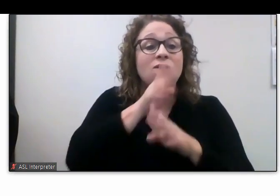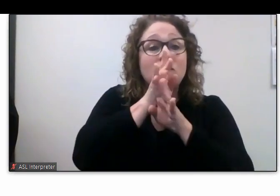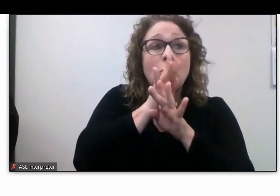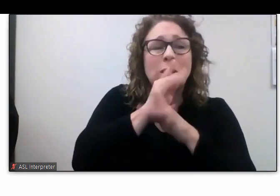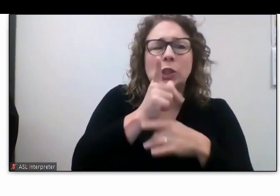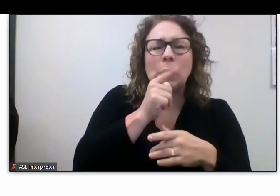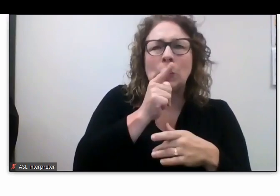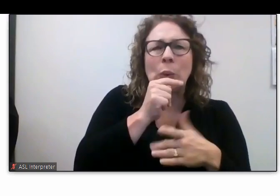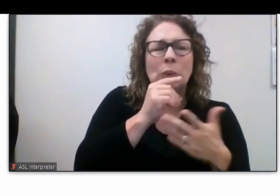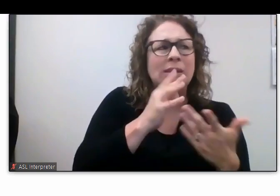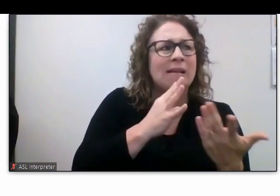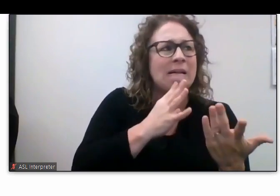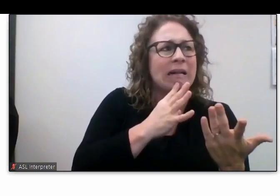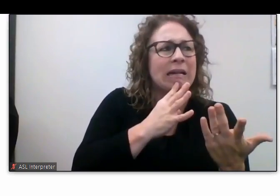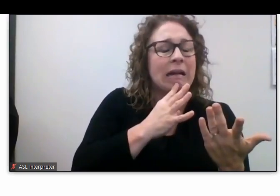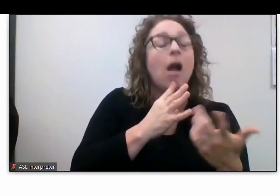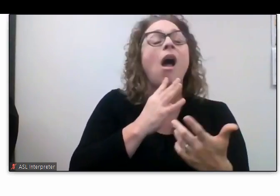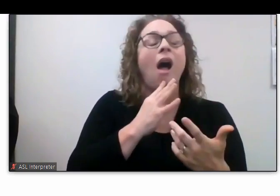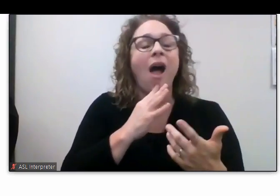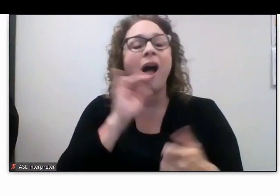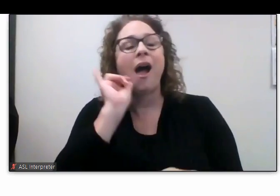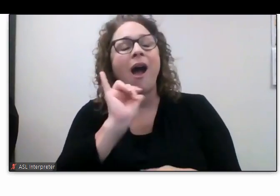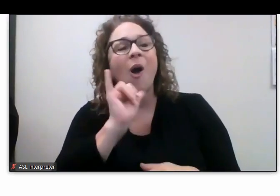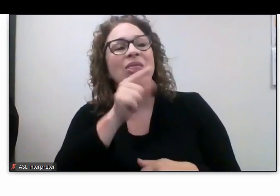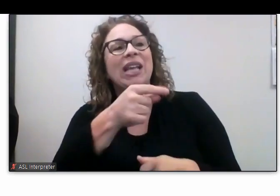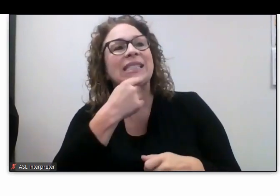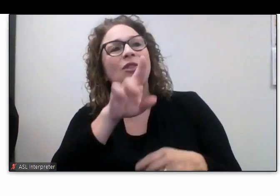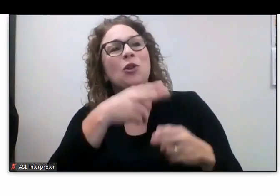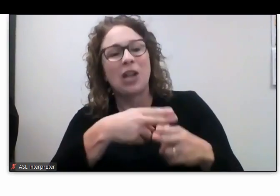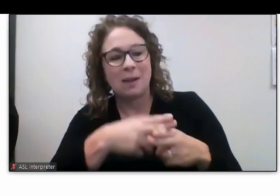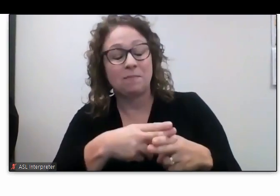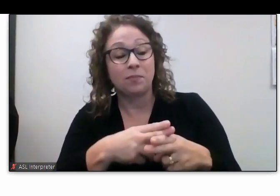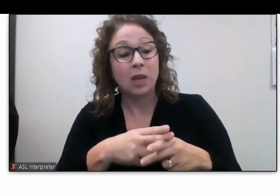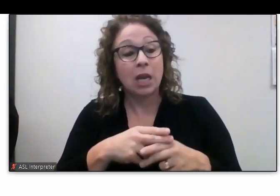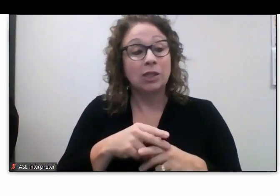and then once you have the captioning and you have the transcript to read